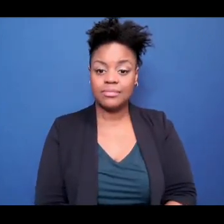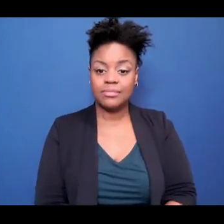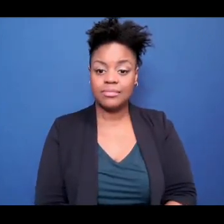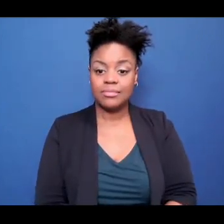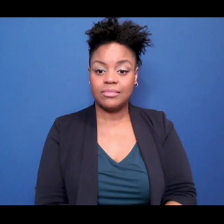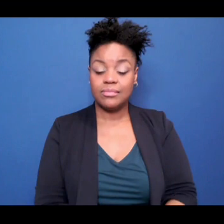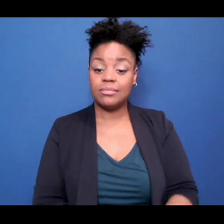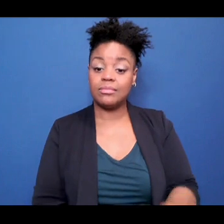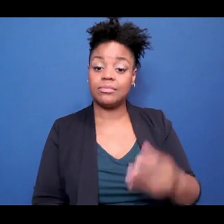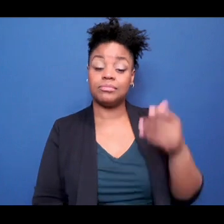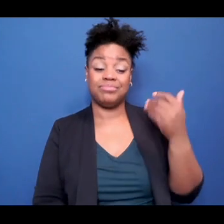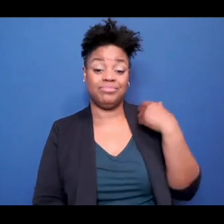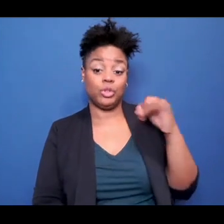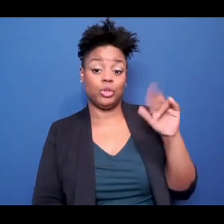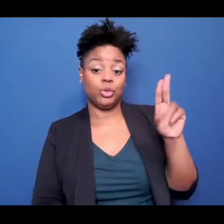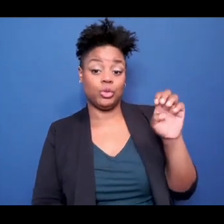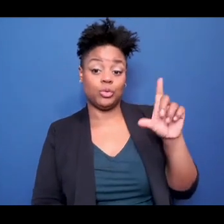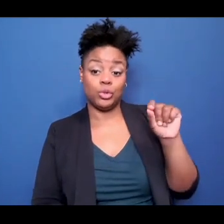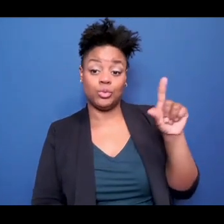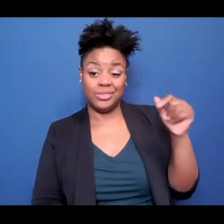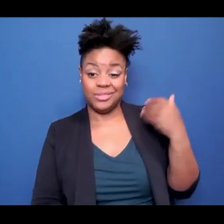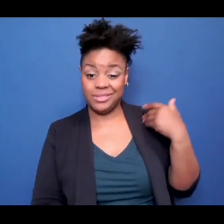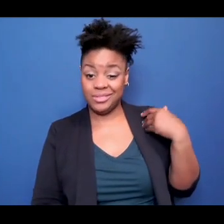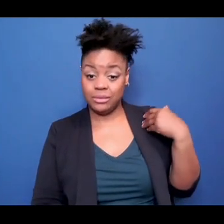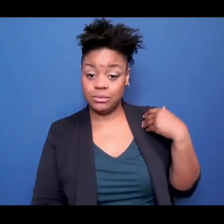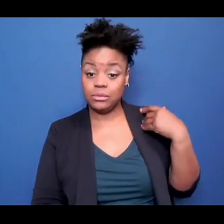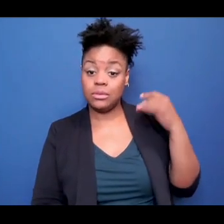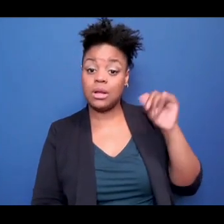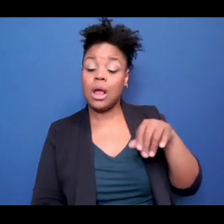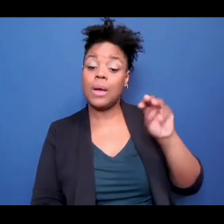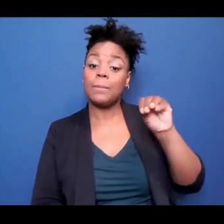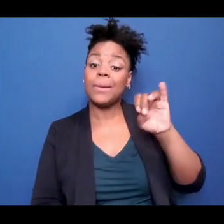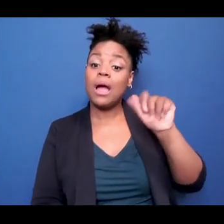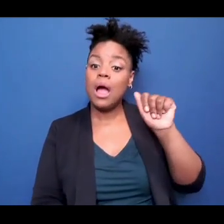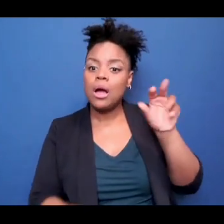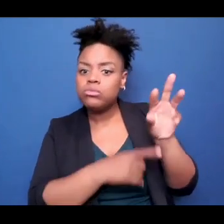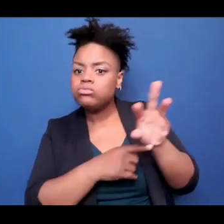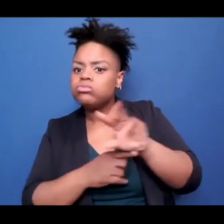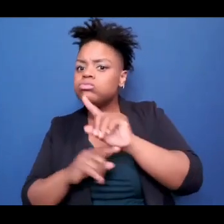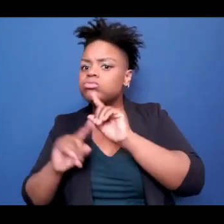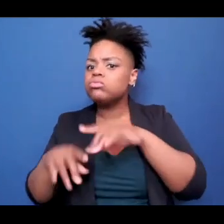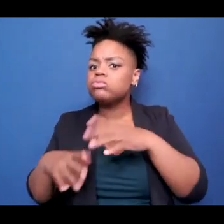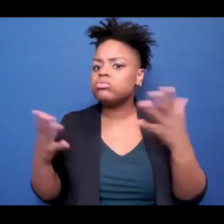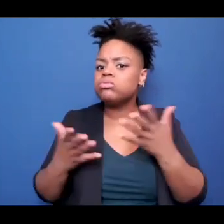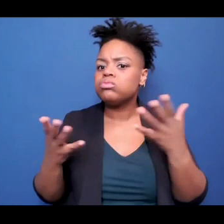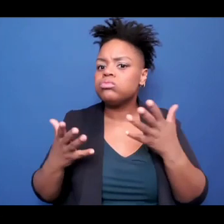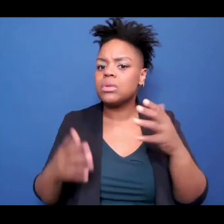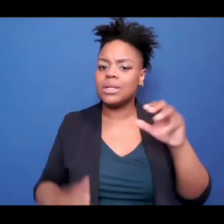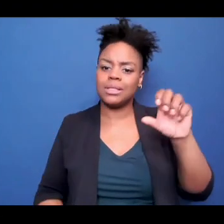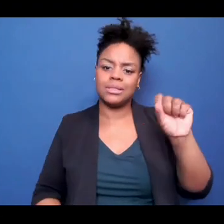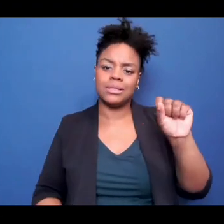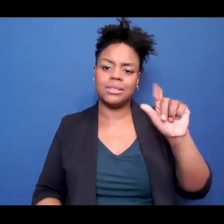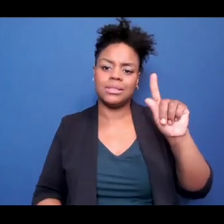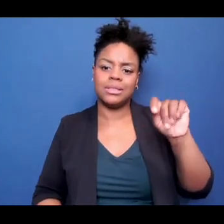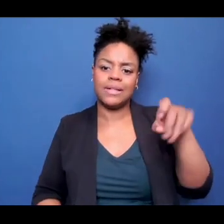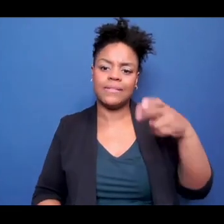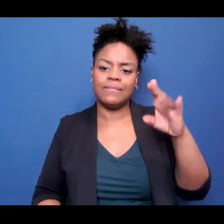NEXT SLIDE, PLEASE. IN JUNE OF 2020 THE MEDIA REPORTED ON REMARKS MADE BY AN OHIO STATE SENATOR STEVEN